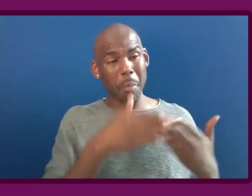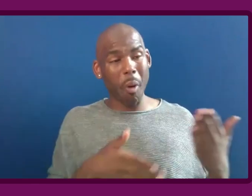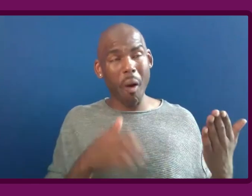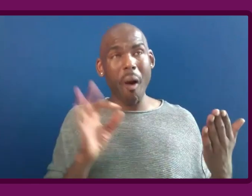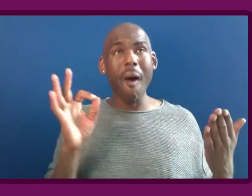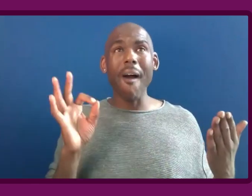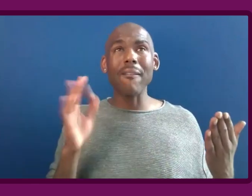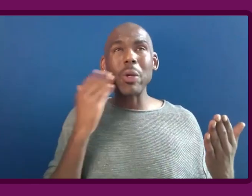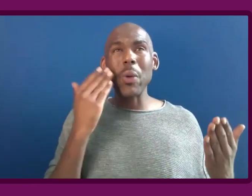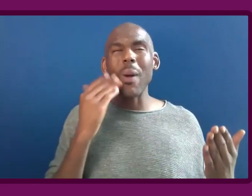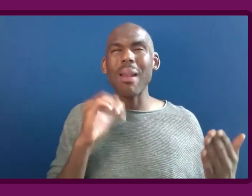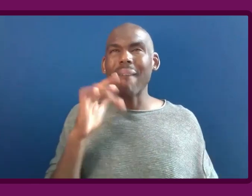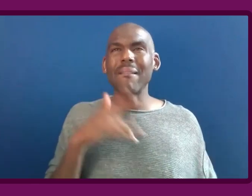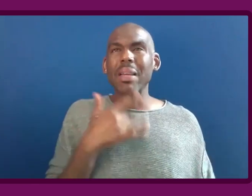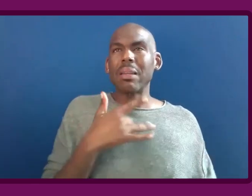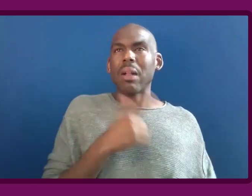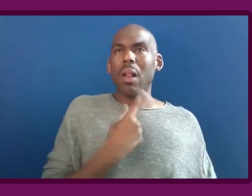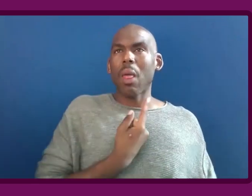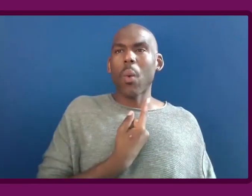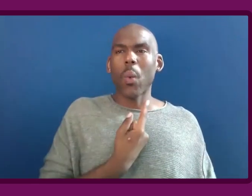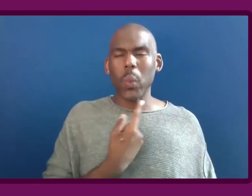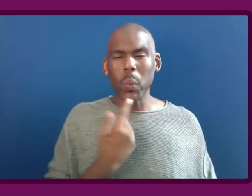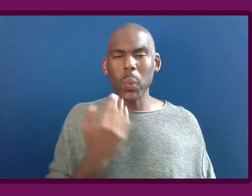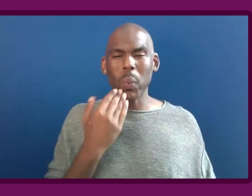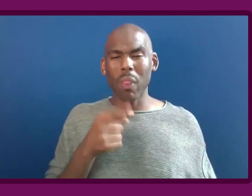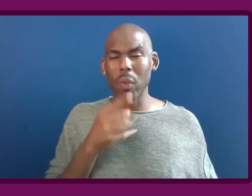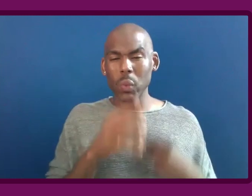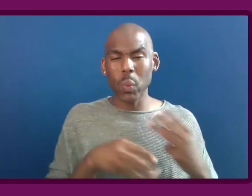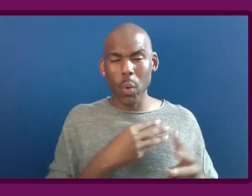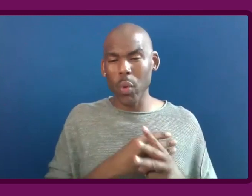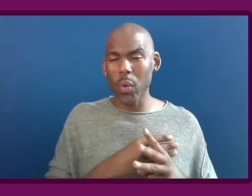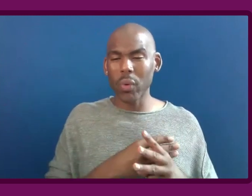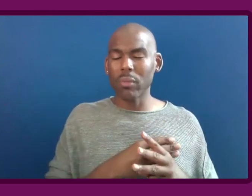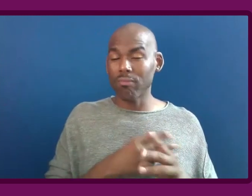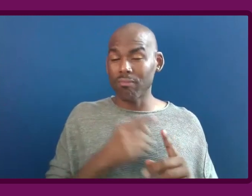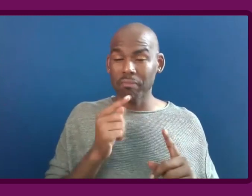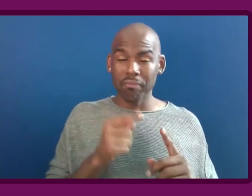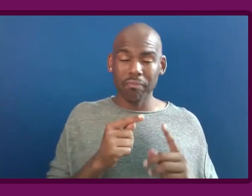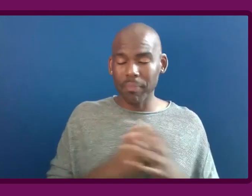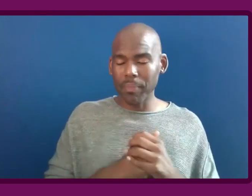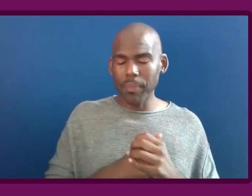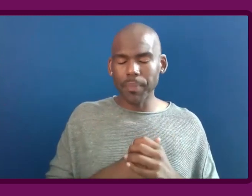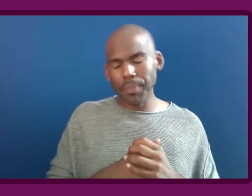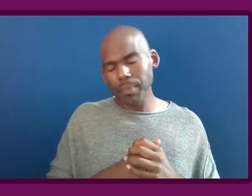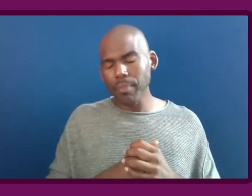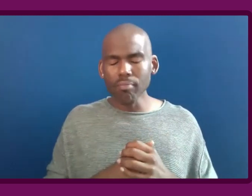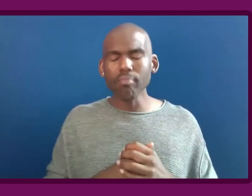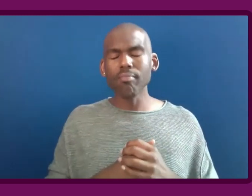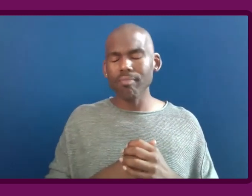historically discriminated, then how amazing it is to find yourself with someone, to see yourself